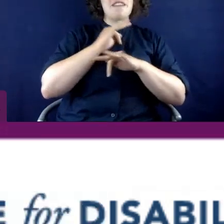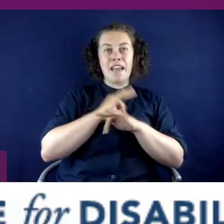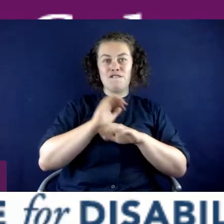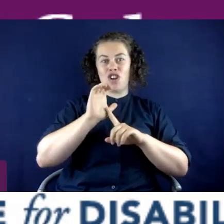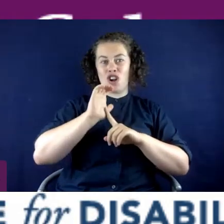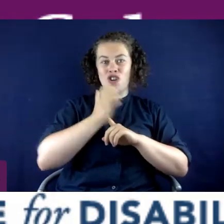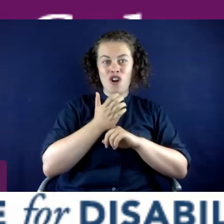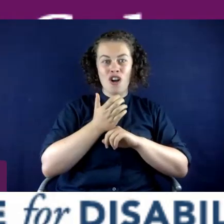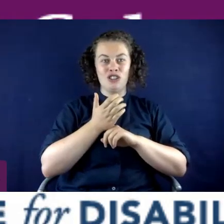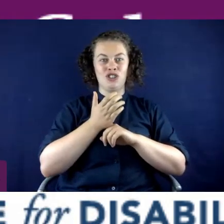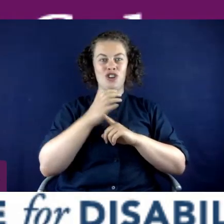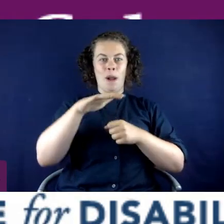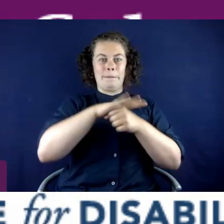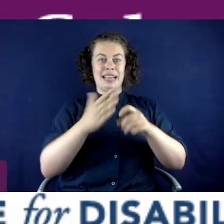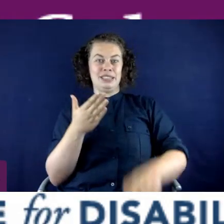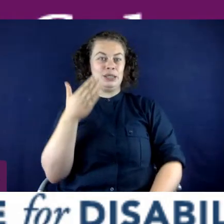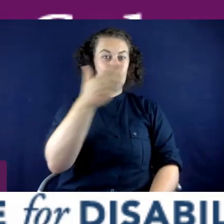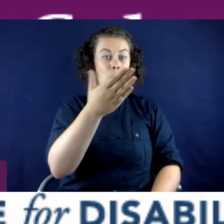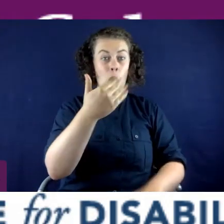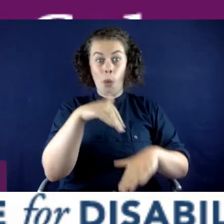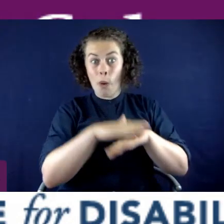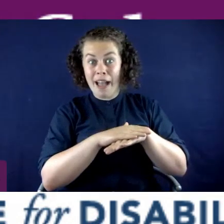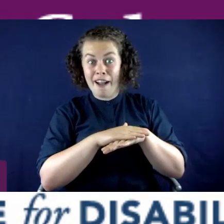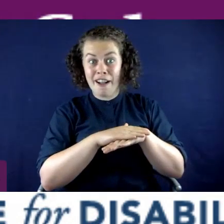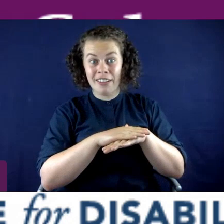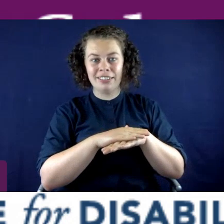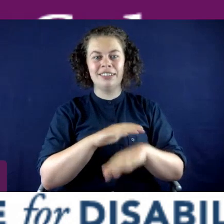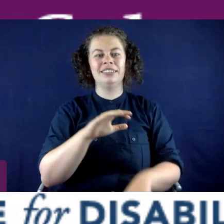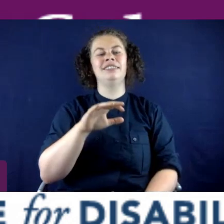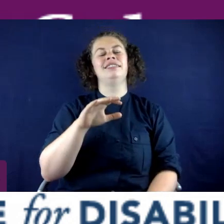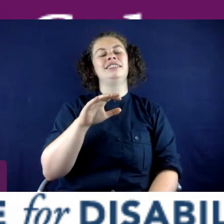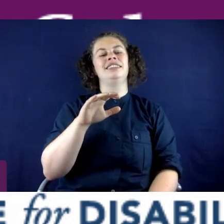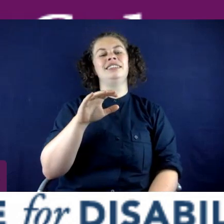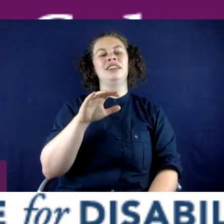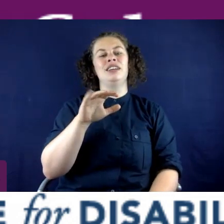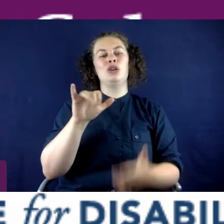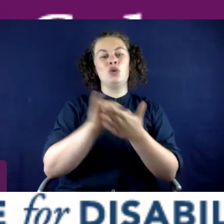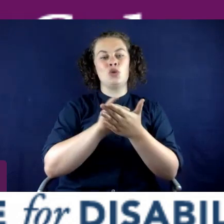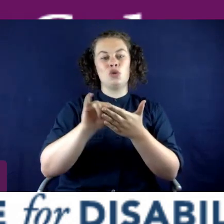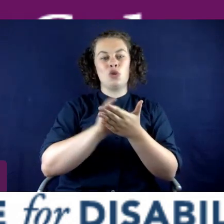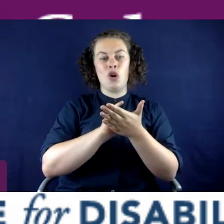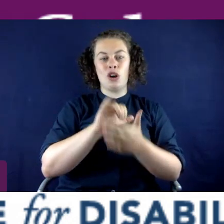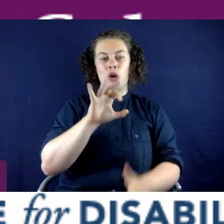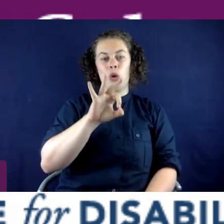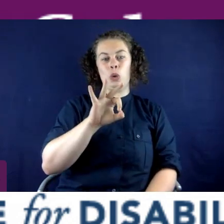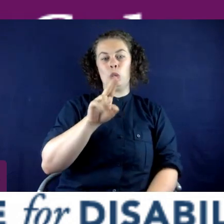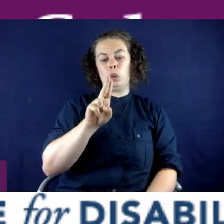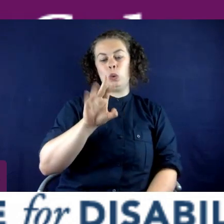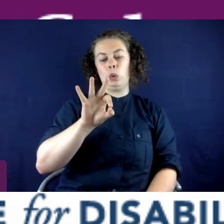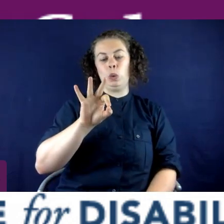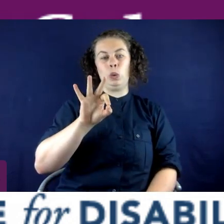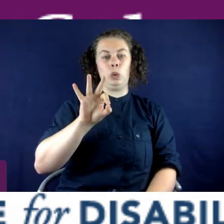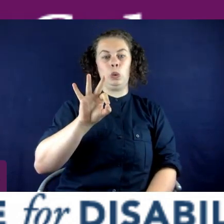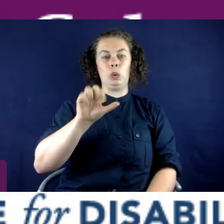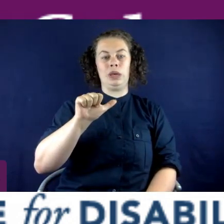One of my favourite cultural institutions to visitors one you may not immediately think of. It is the Guggenheim Museum.